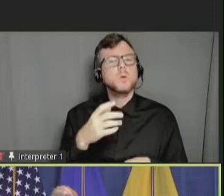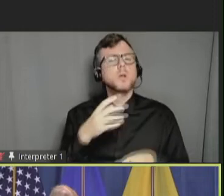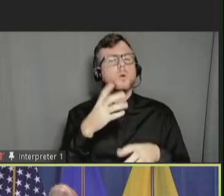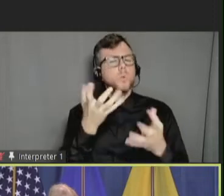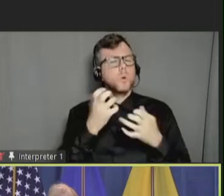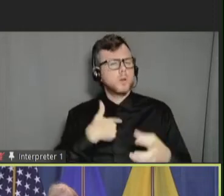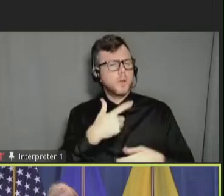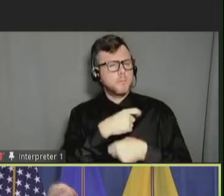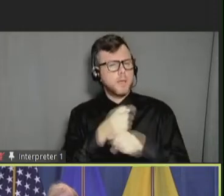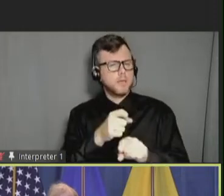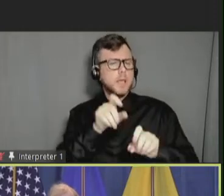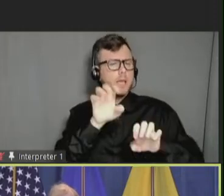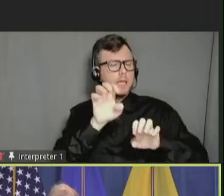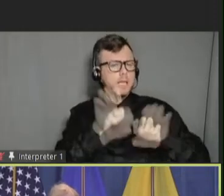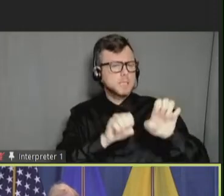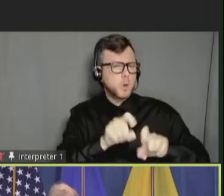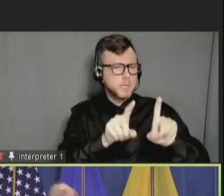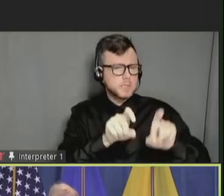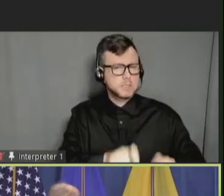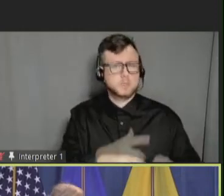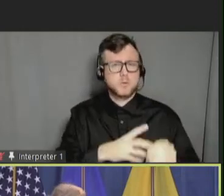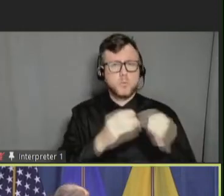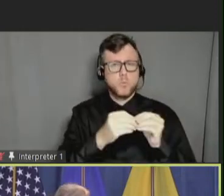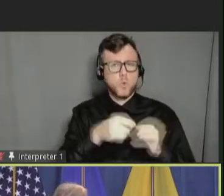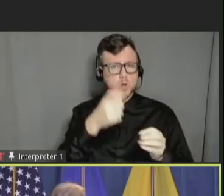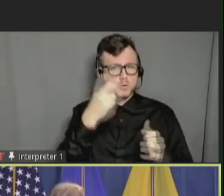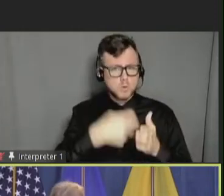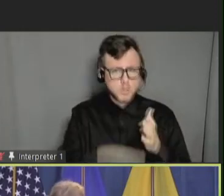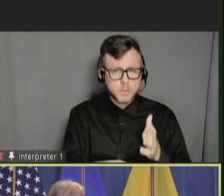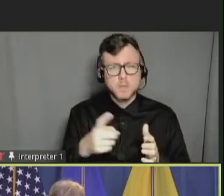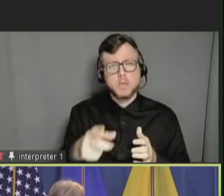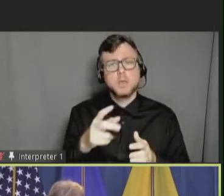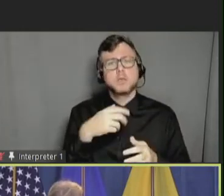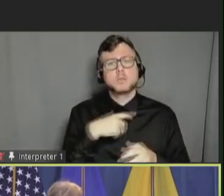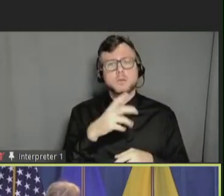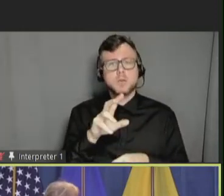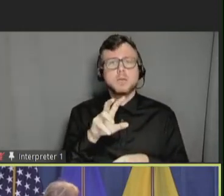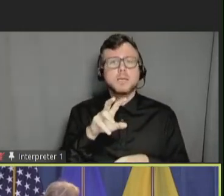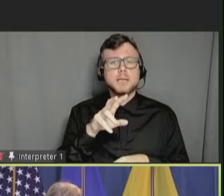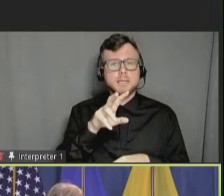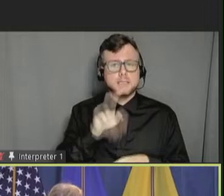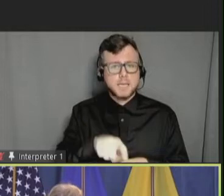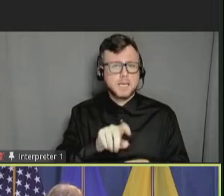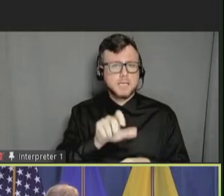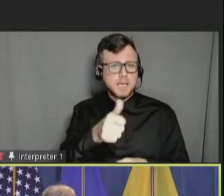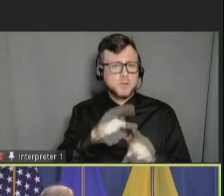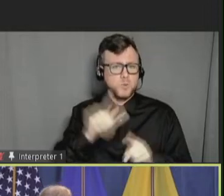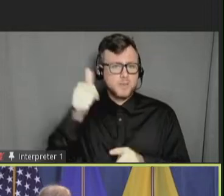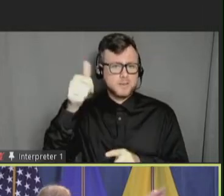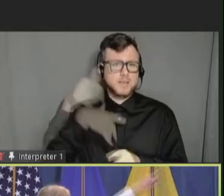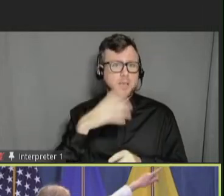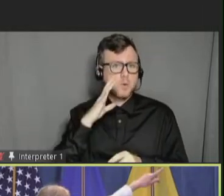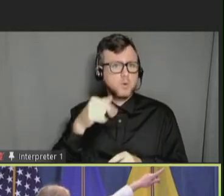up [unintelligible] to 10 to the 10th. Otherwise, the experiment was identical. And as you can see,